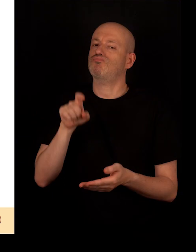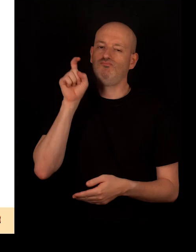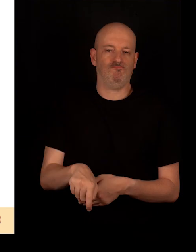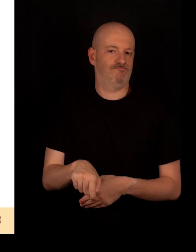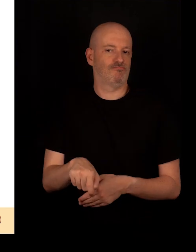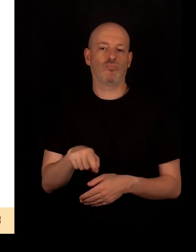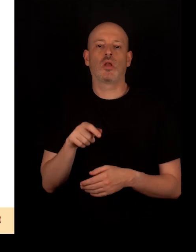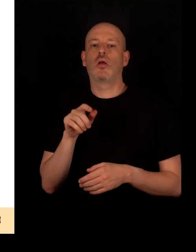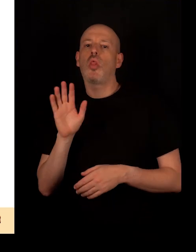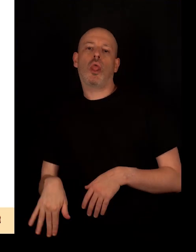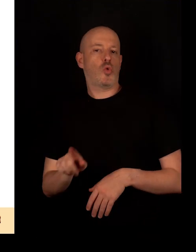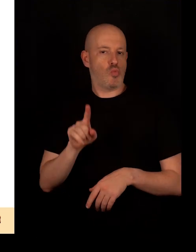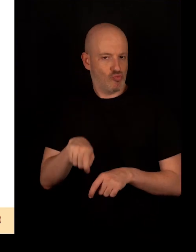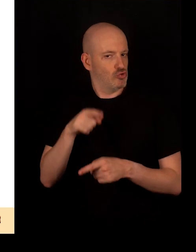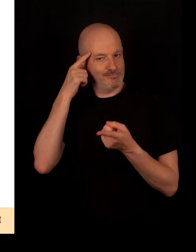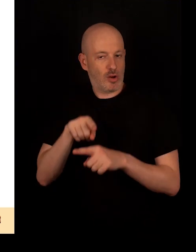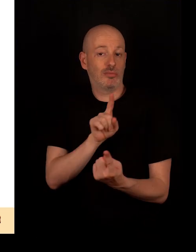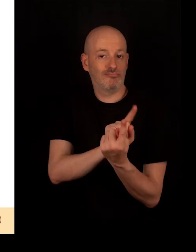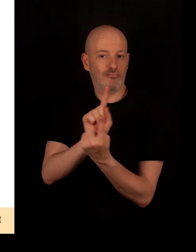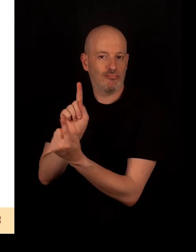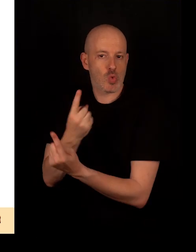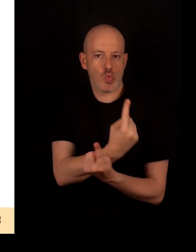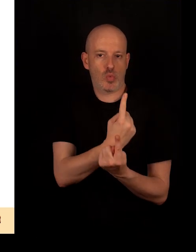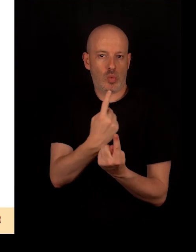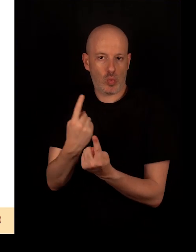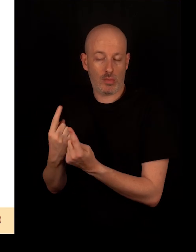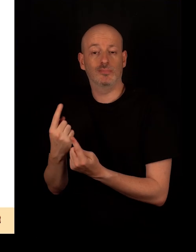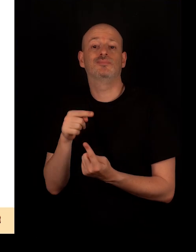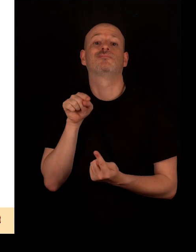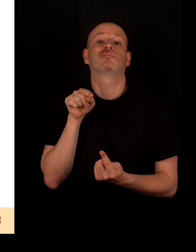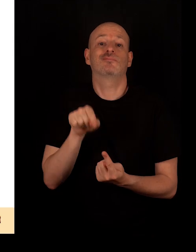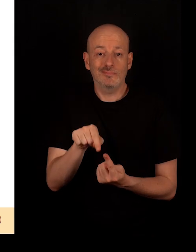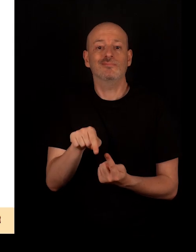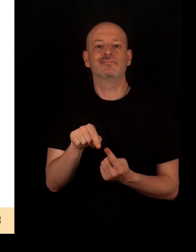It is mandatory to have an agreement with each resident, where you